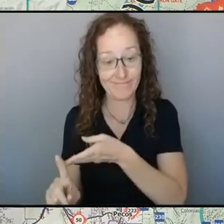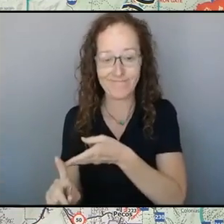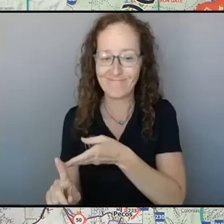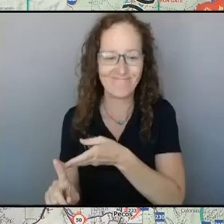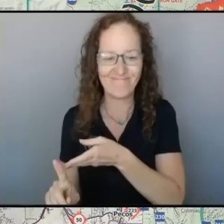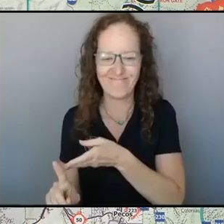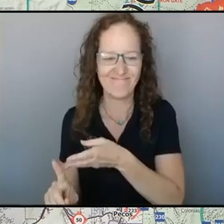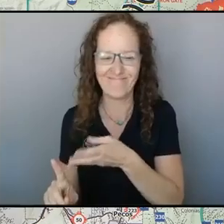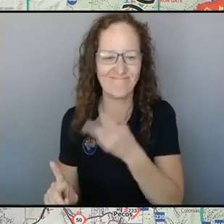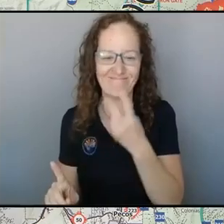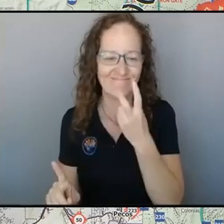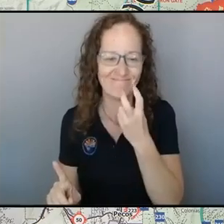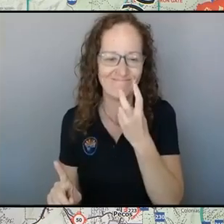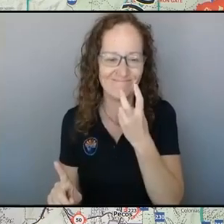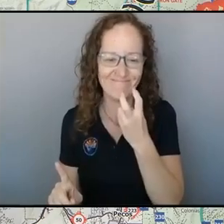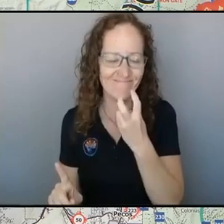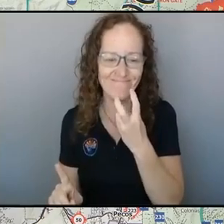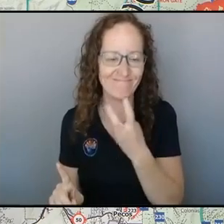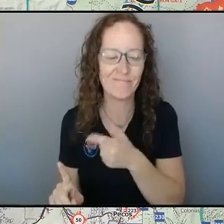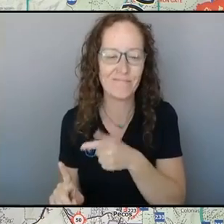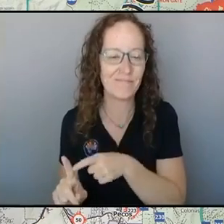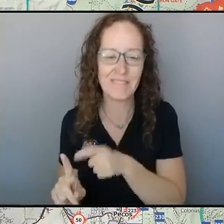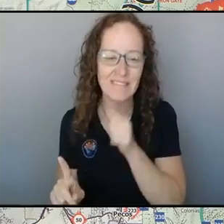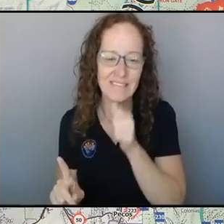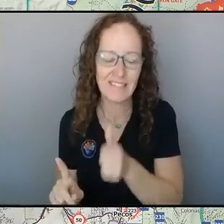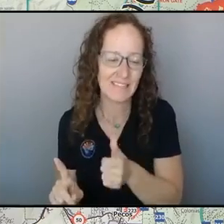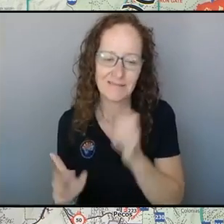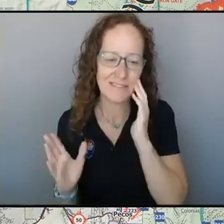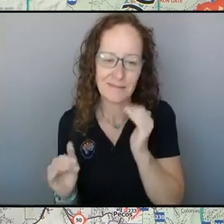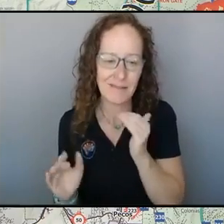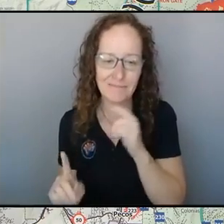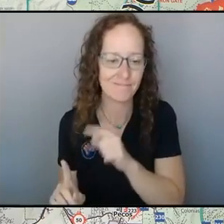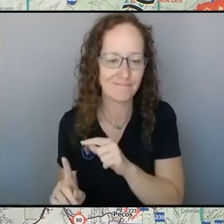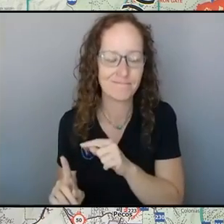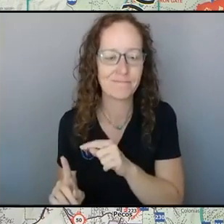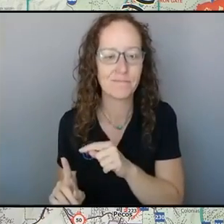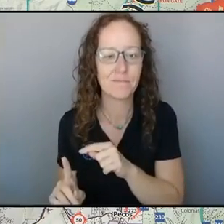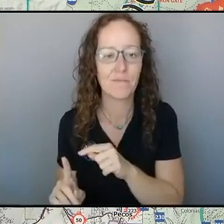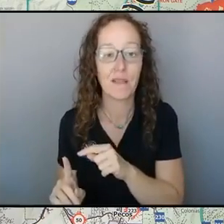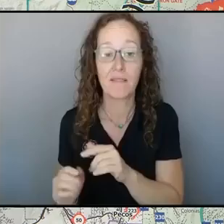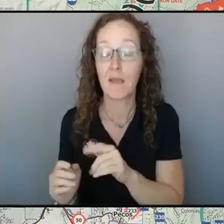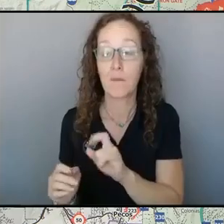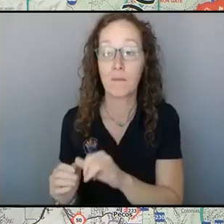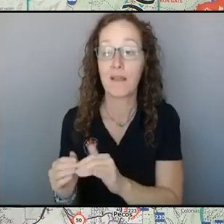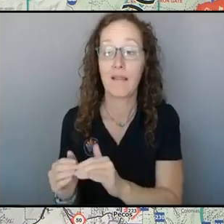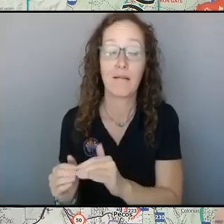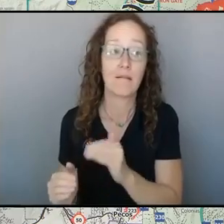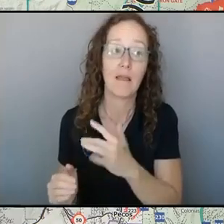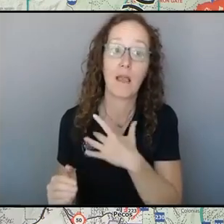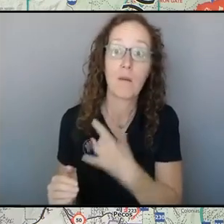You know I would I would like to see for that over a quarter of an inch more like a half an inch especially across some of